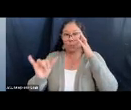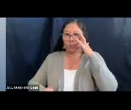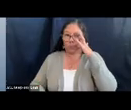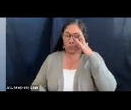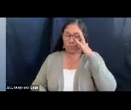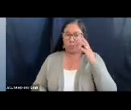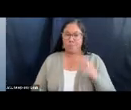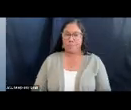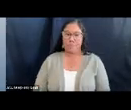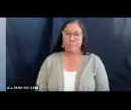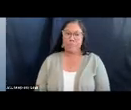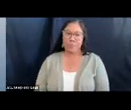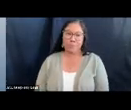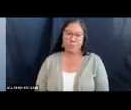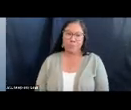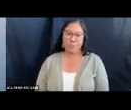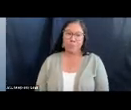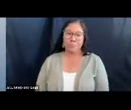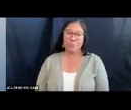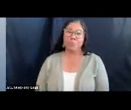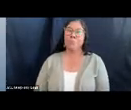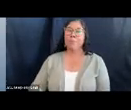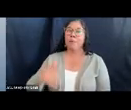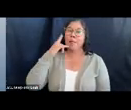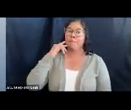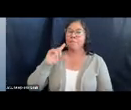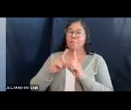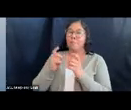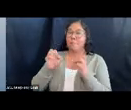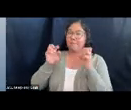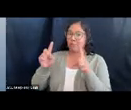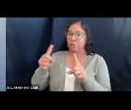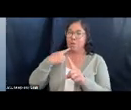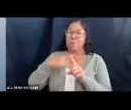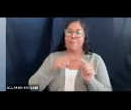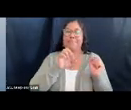Next slide. So on behalf of the California Department of Education and Seeds of Partnership